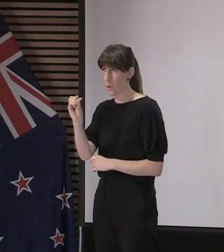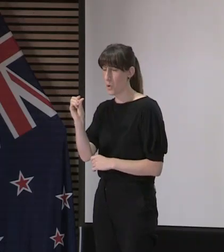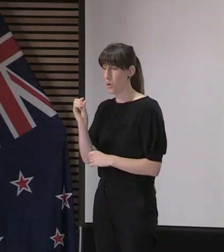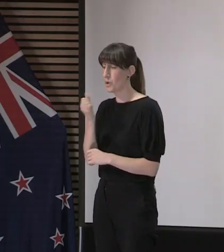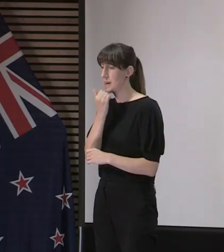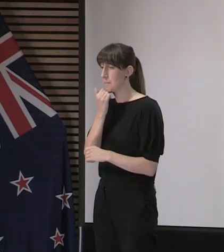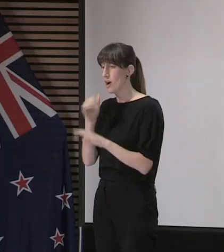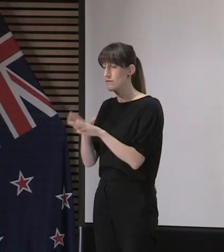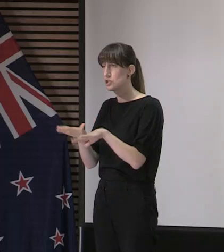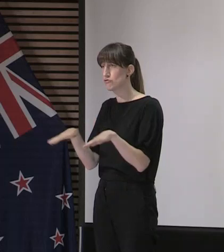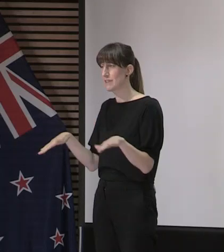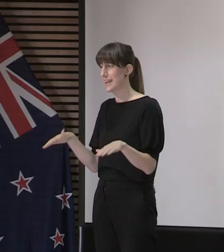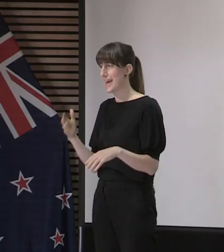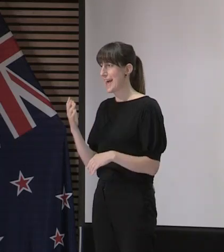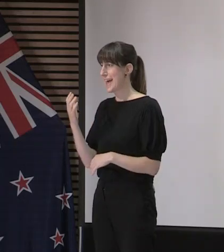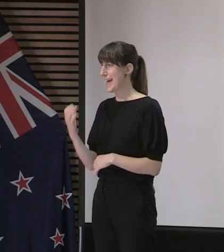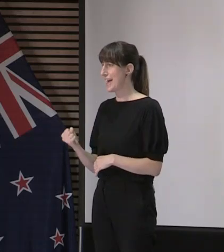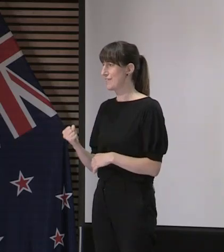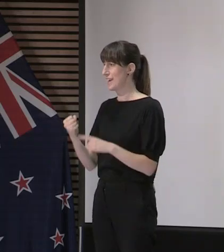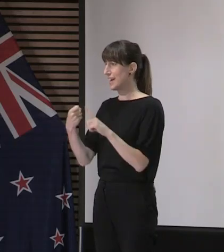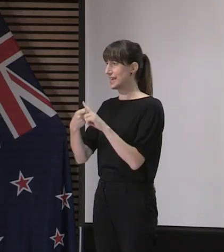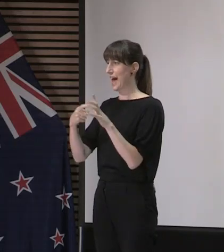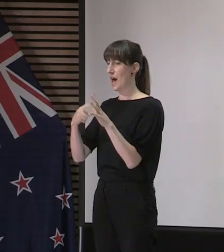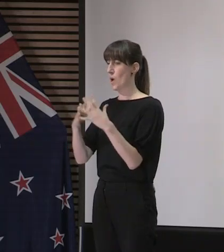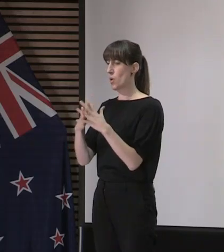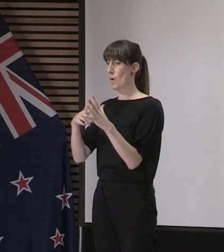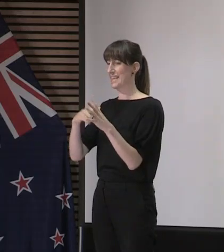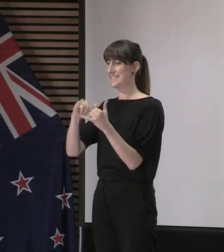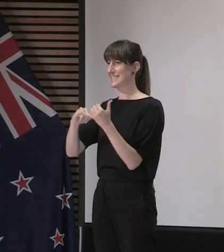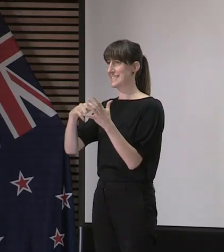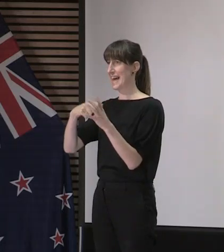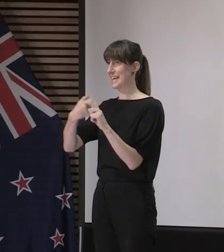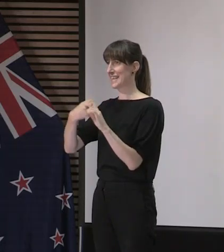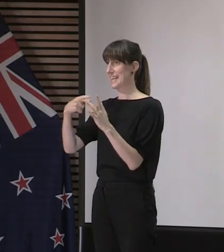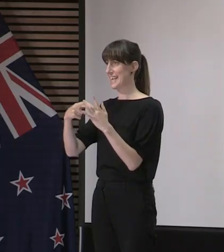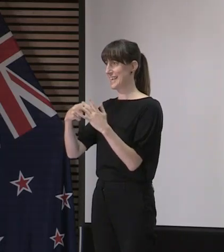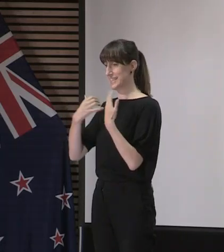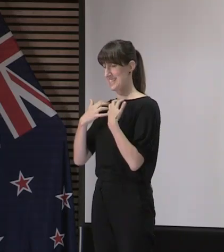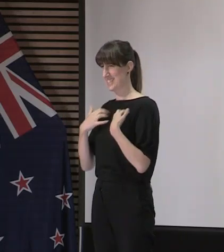the UK just today around the possibility of a... There's only a small number, but a